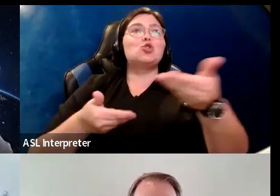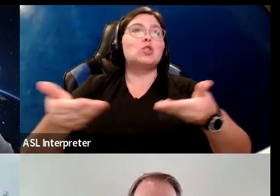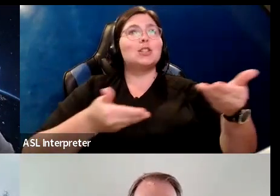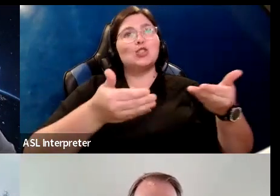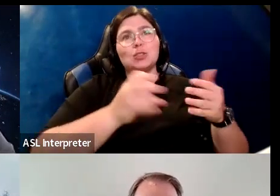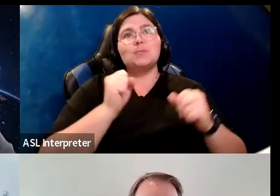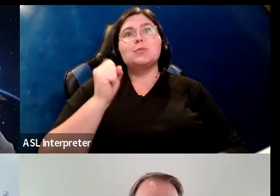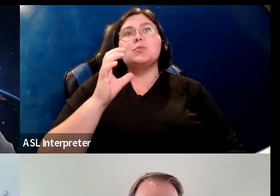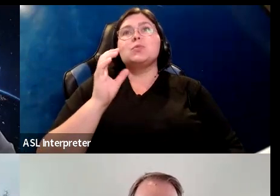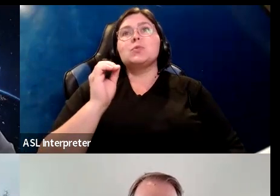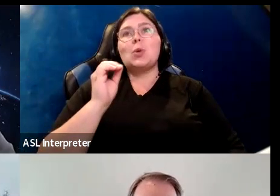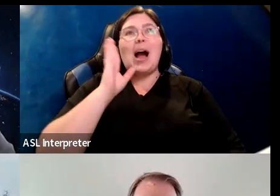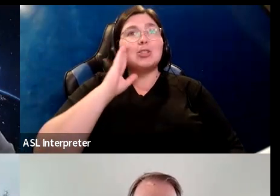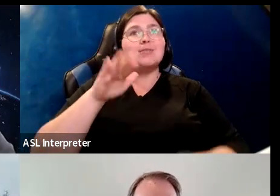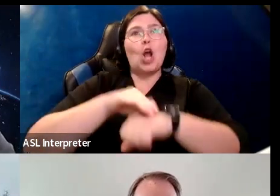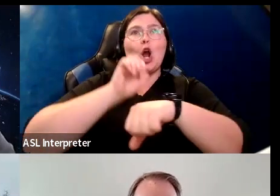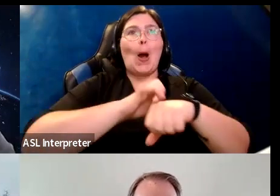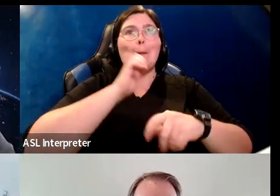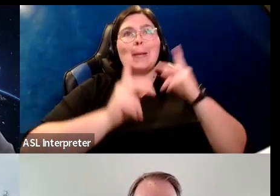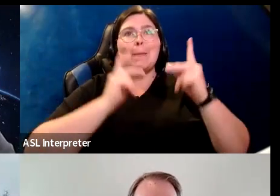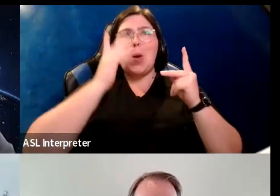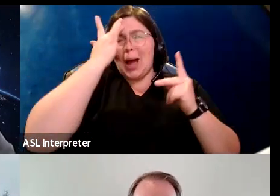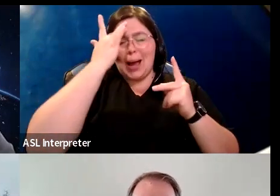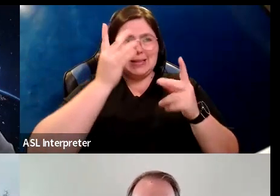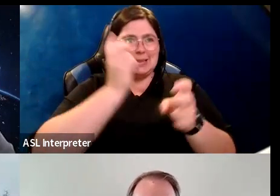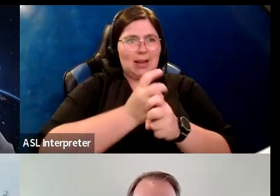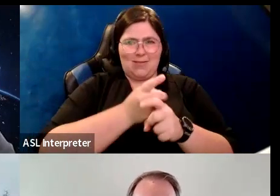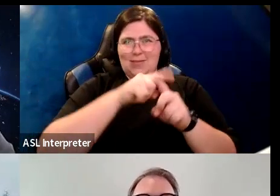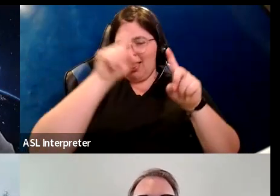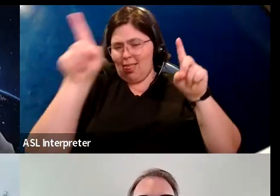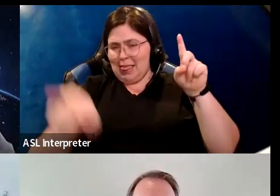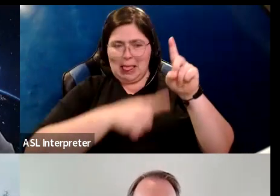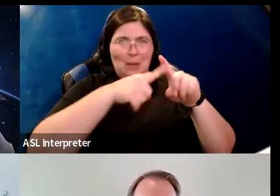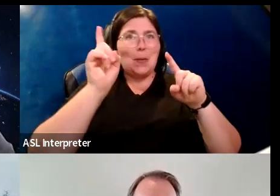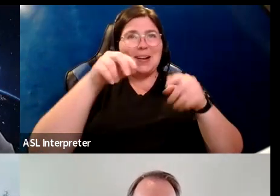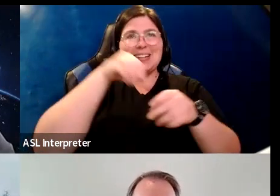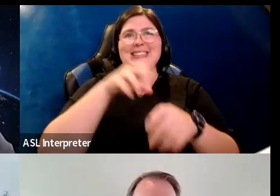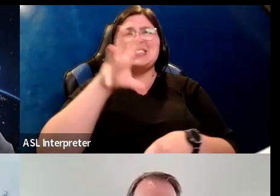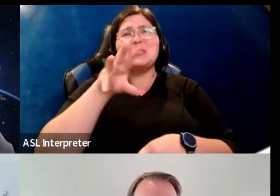And I'll just call on people because it's impossible to tell what the circle is in Zoom. So I'll just call on folks.